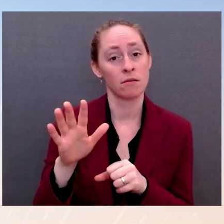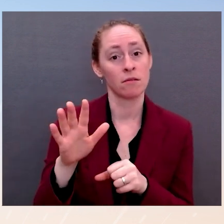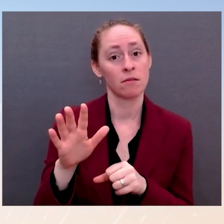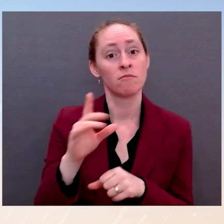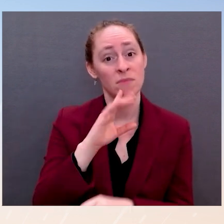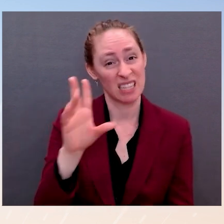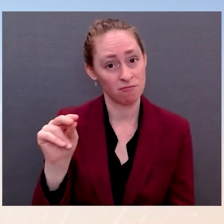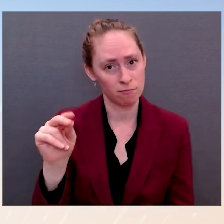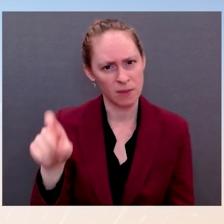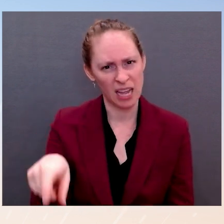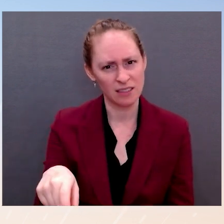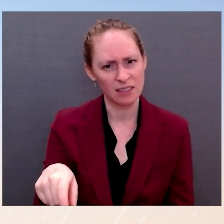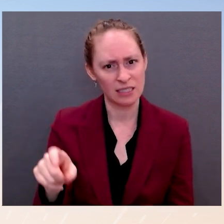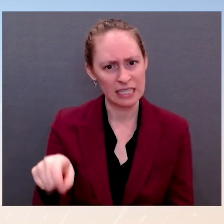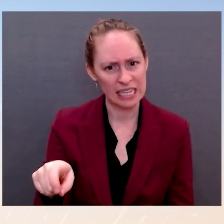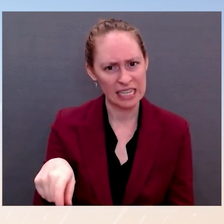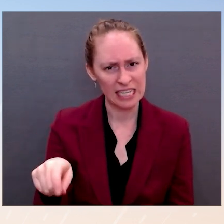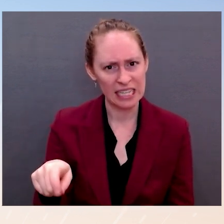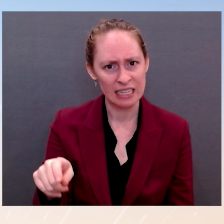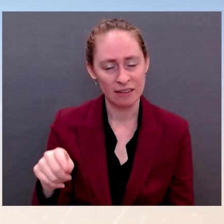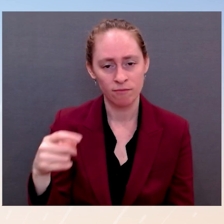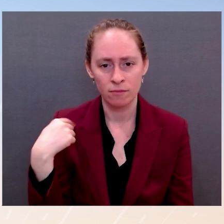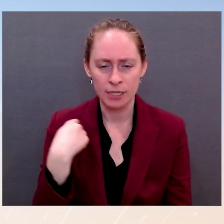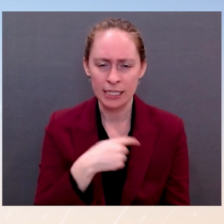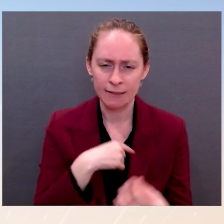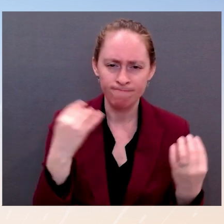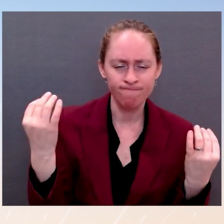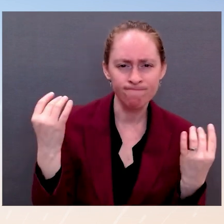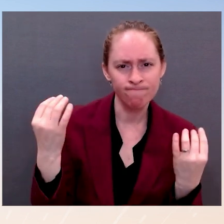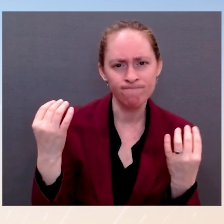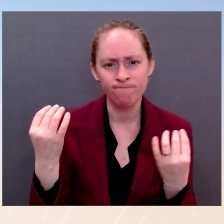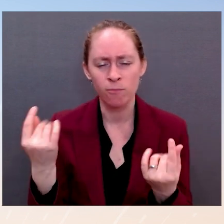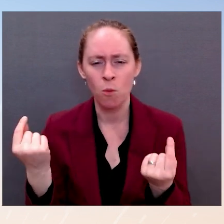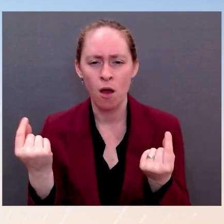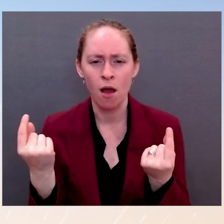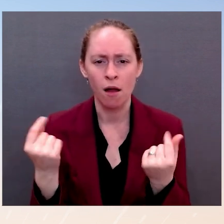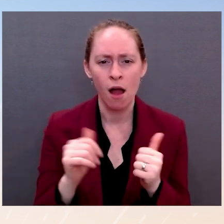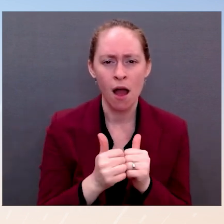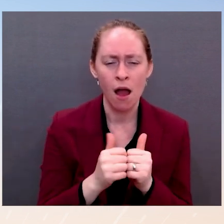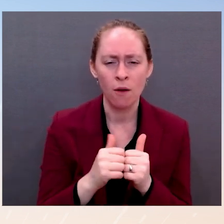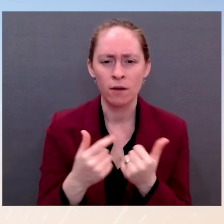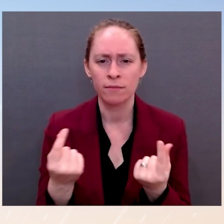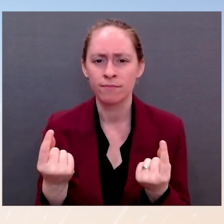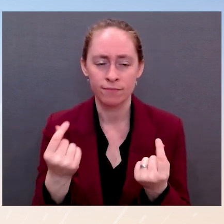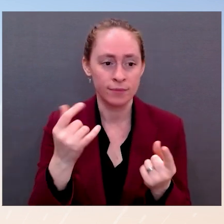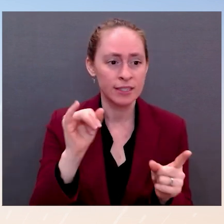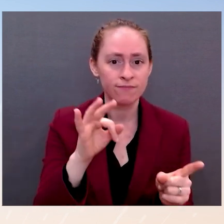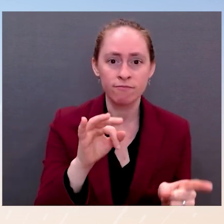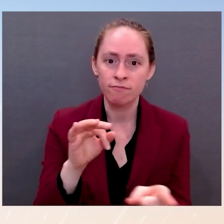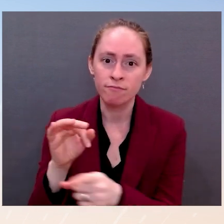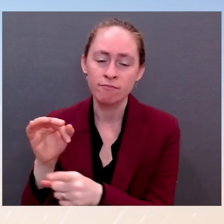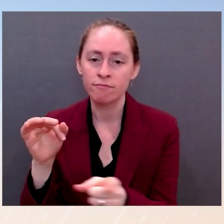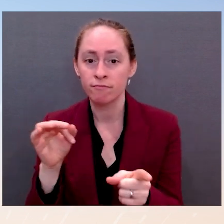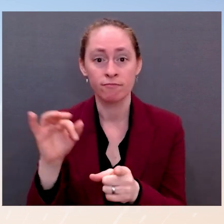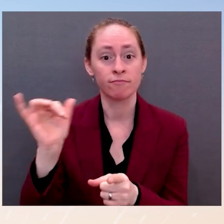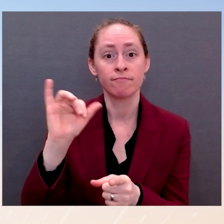but it is so necessary to address any of the inequities that are in our health care that are in our system.